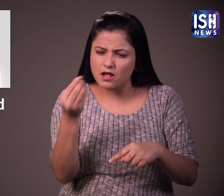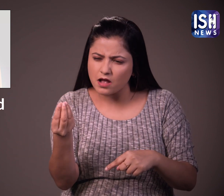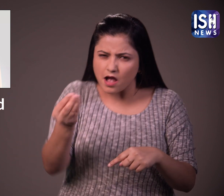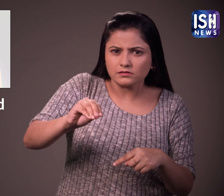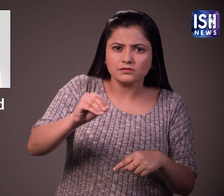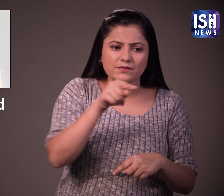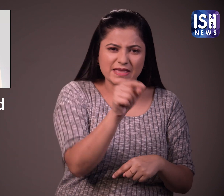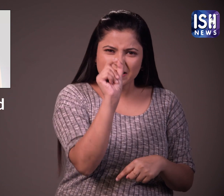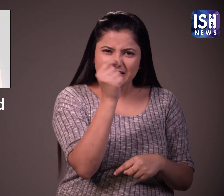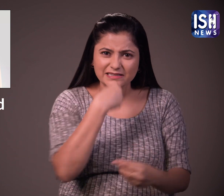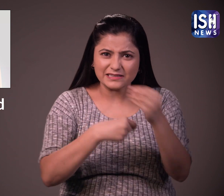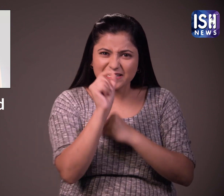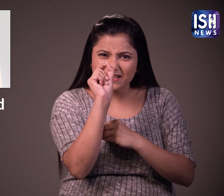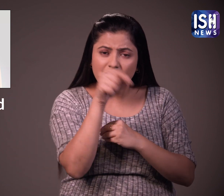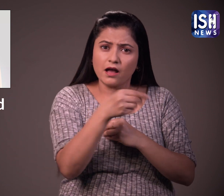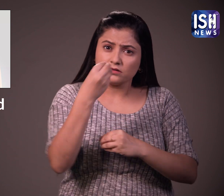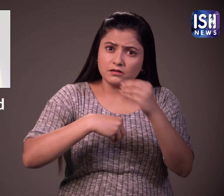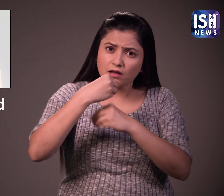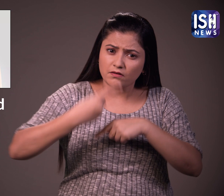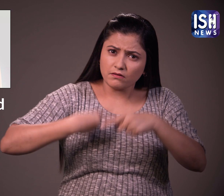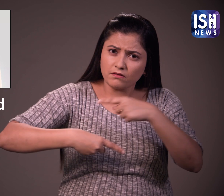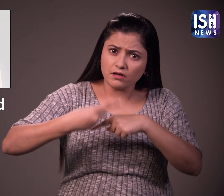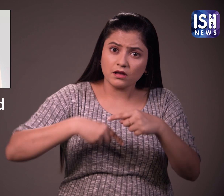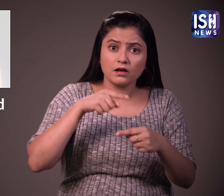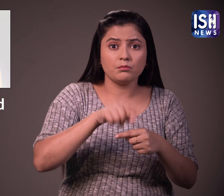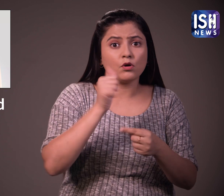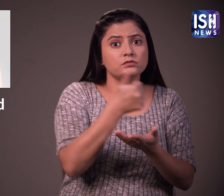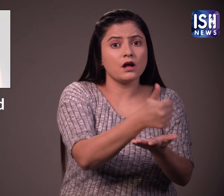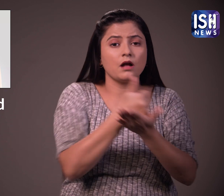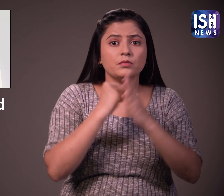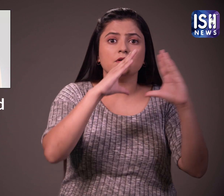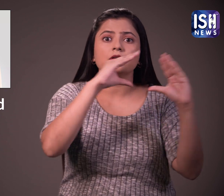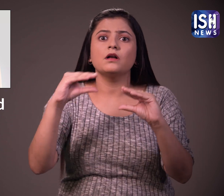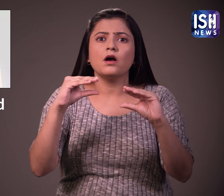Adding sesame seeds to your daily diet can be helpful.